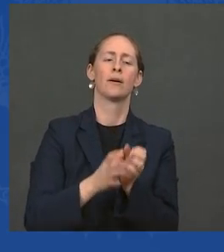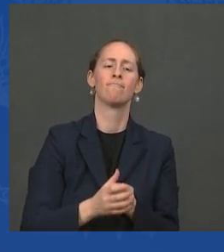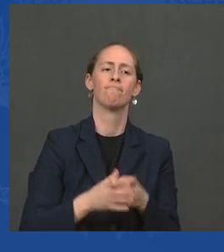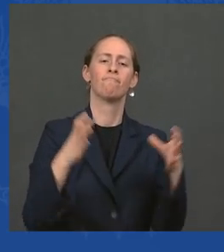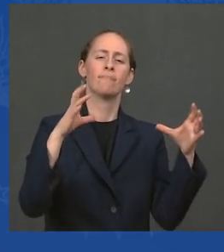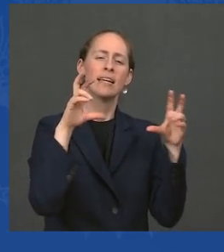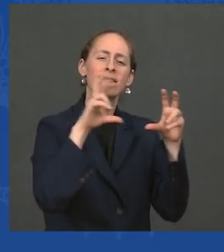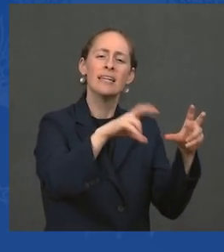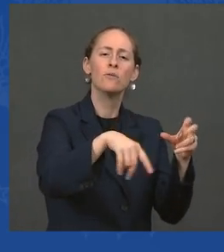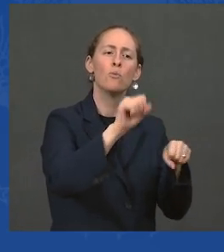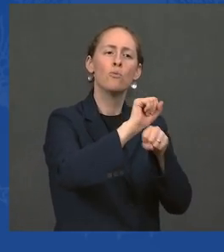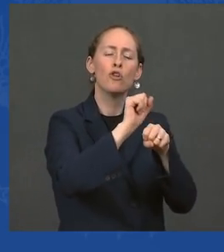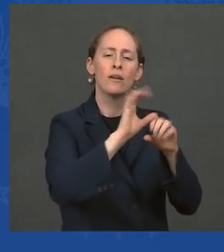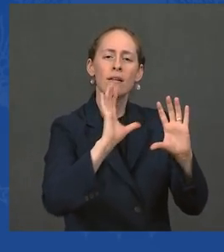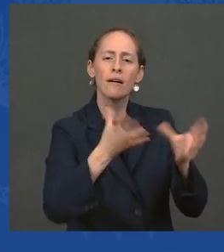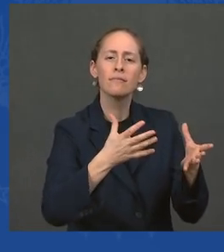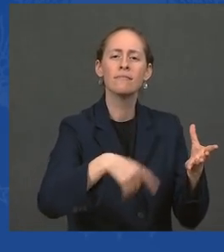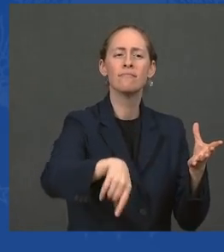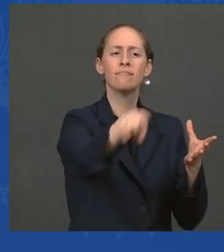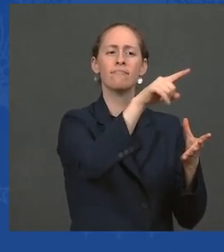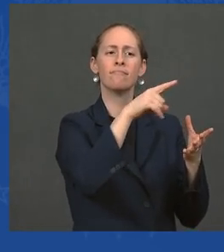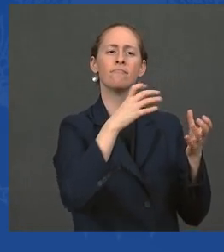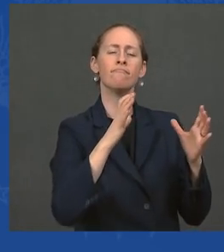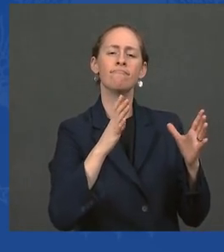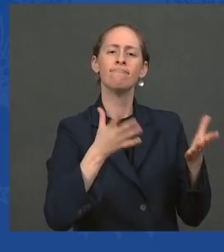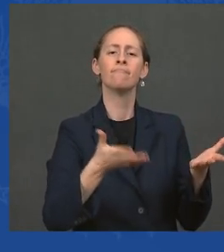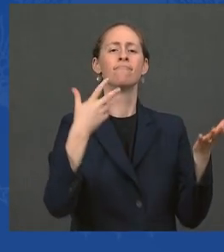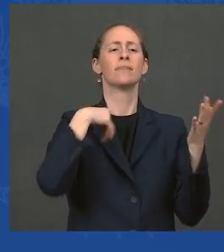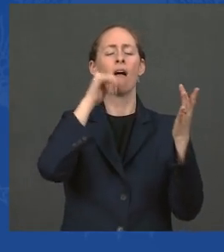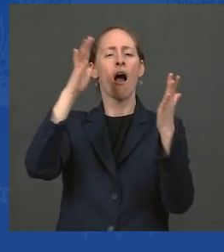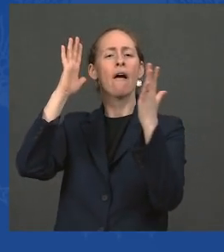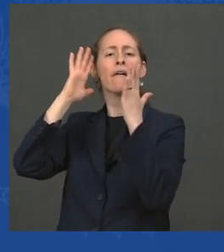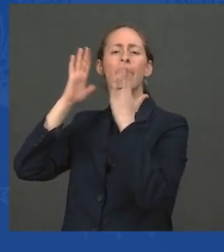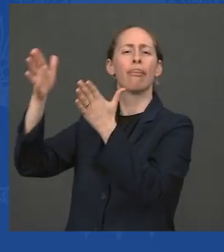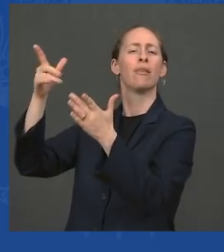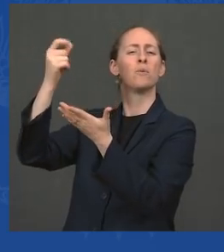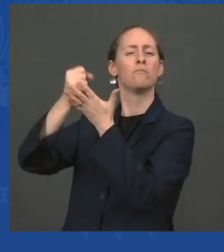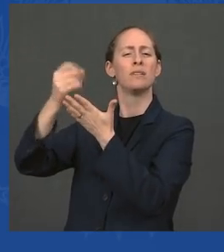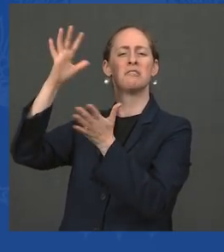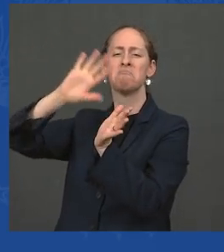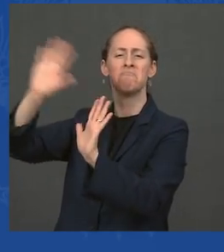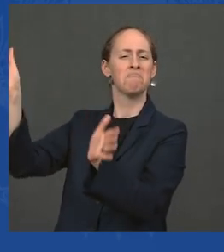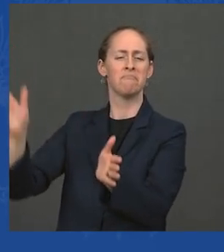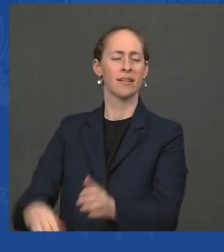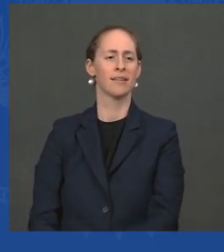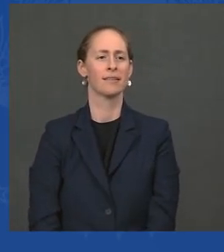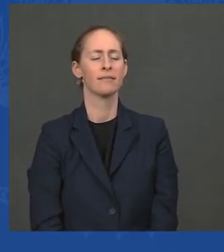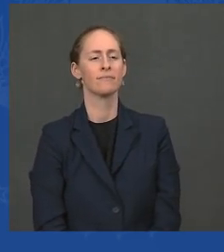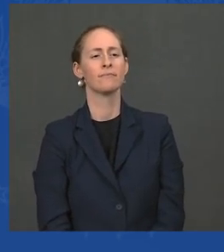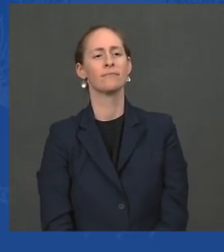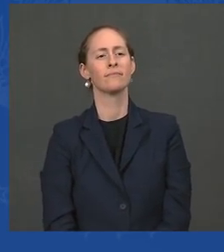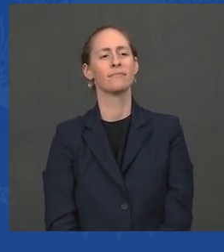and the middle out, and not from the top down. I've never known a time when the middle class has done well and the wealthy haven't done very, very well.